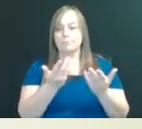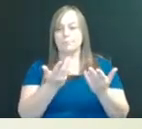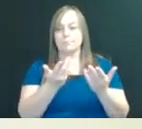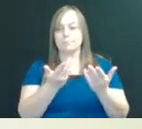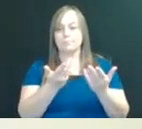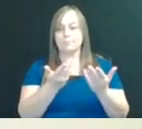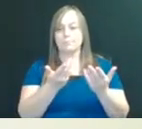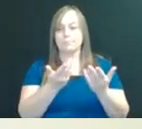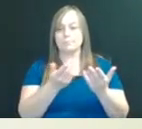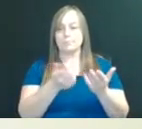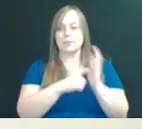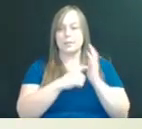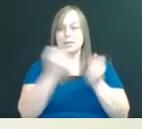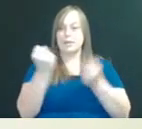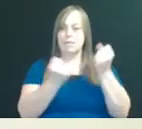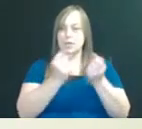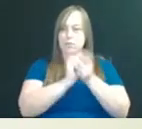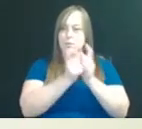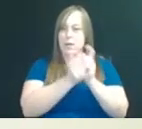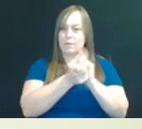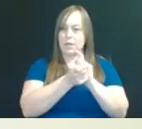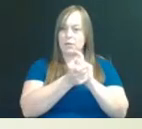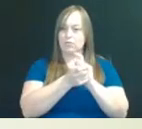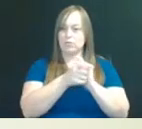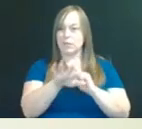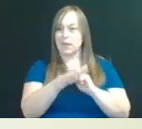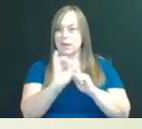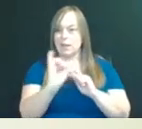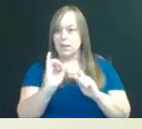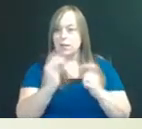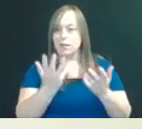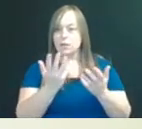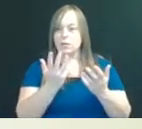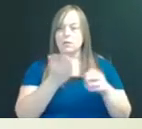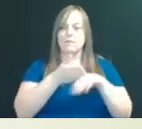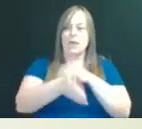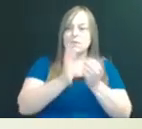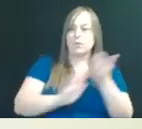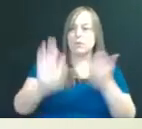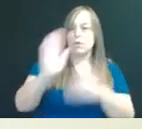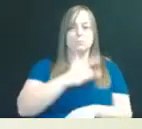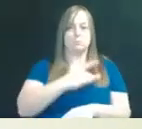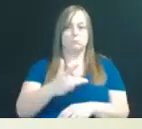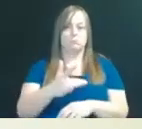a vehicle modification. And this is kind of like post-college in most cases when you're seeking work.